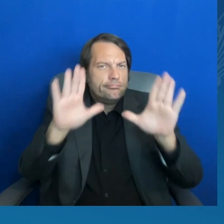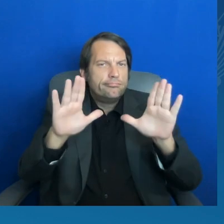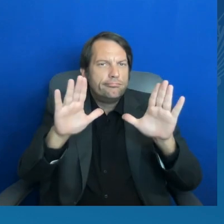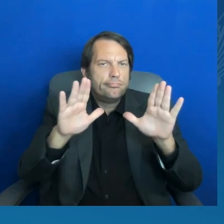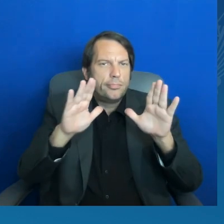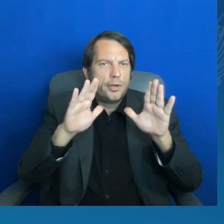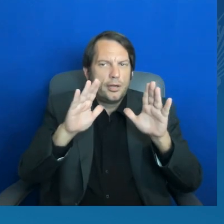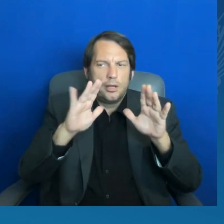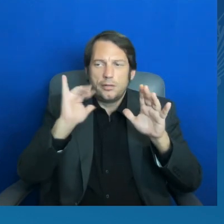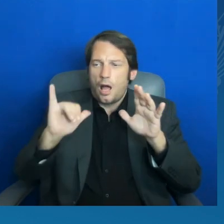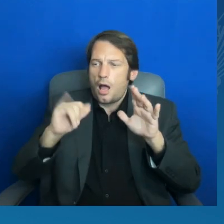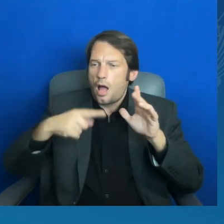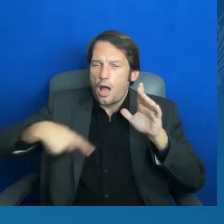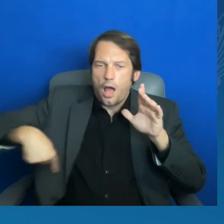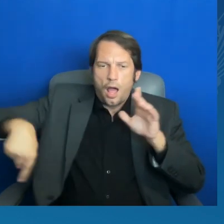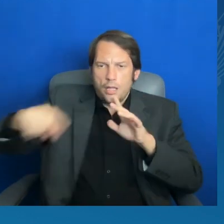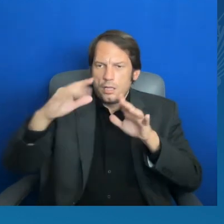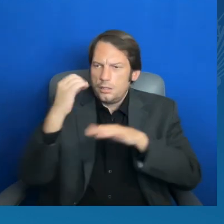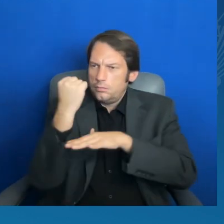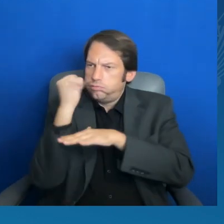incredible opportunity for coalition building.